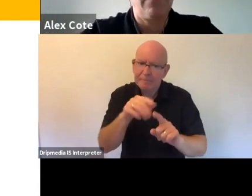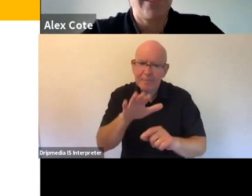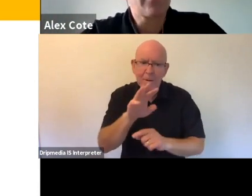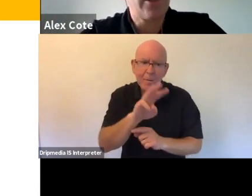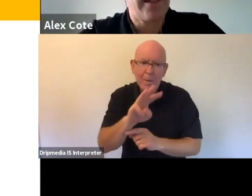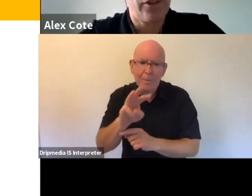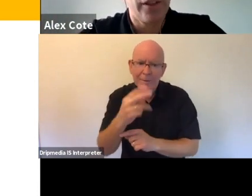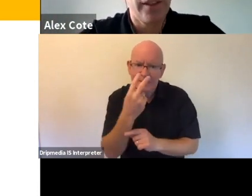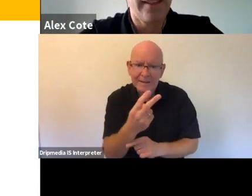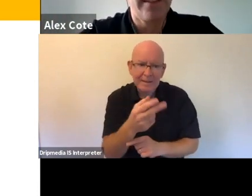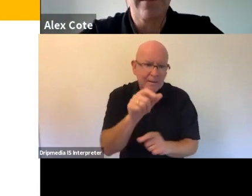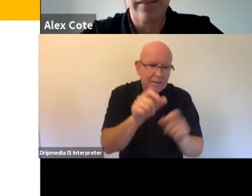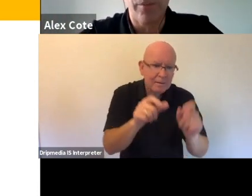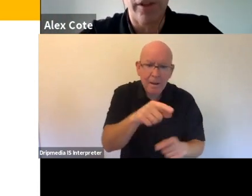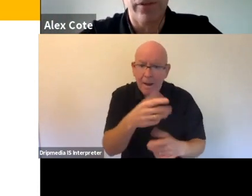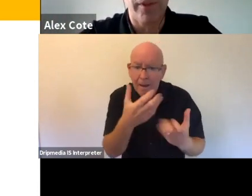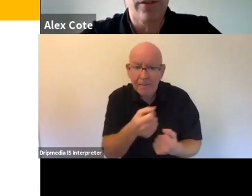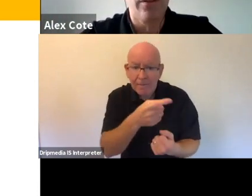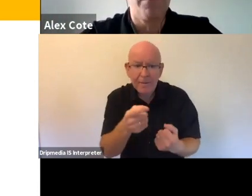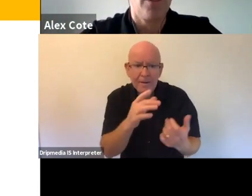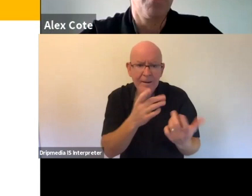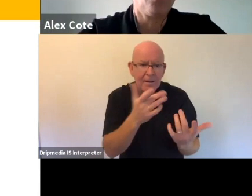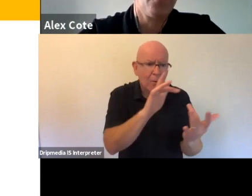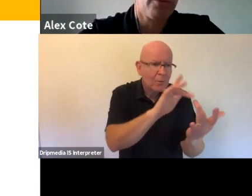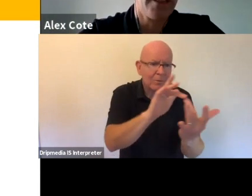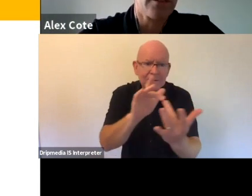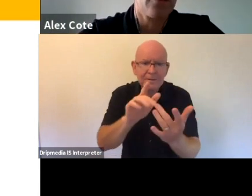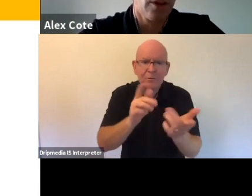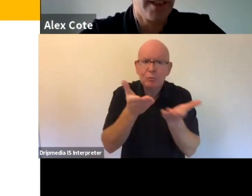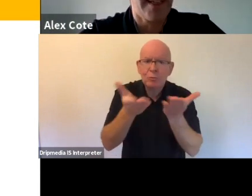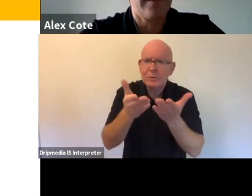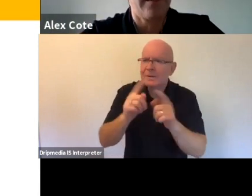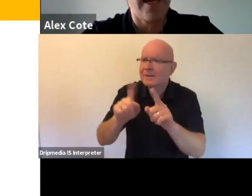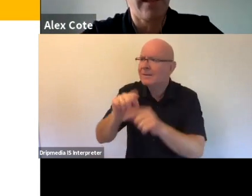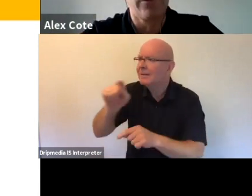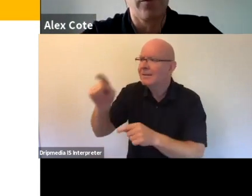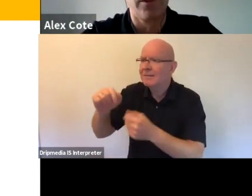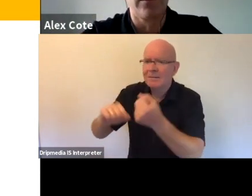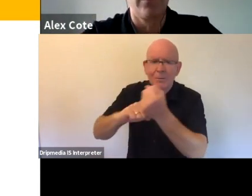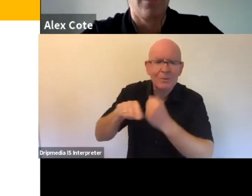There are challenges in getting accessible information, both with regards to COVID-19 health response,